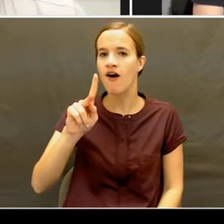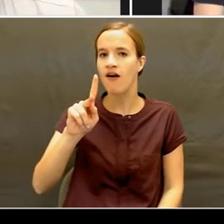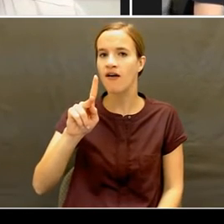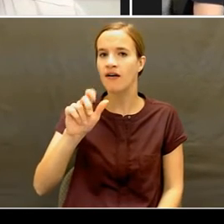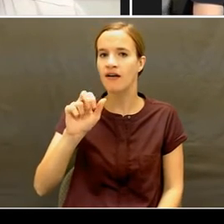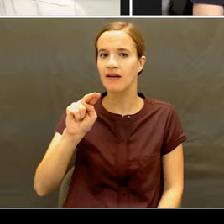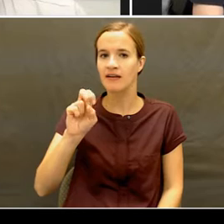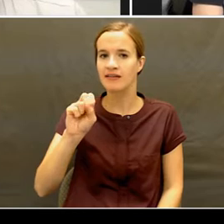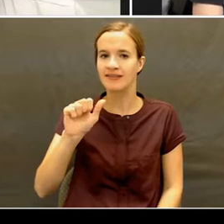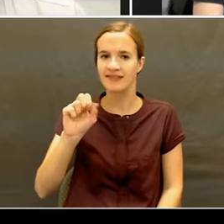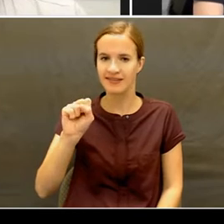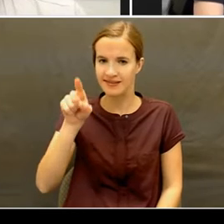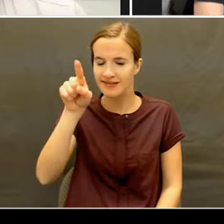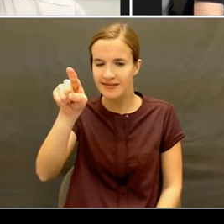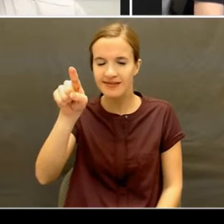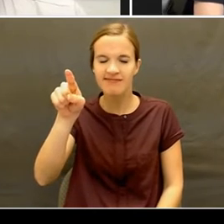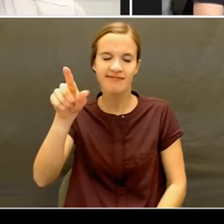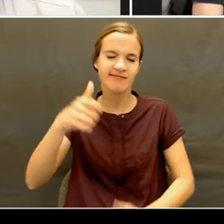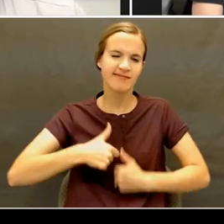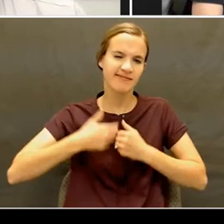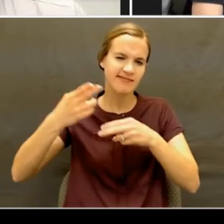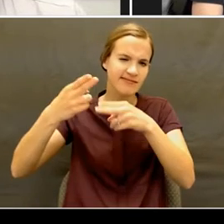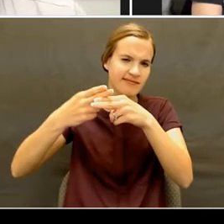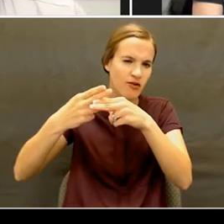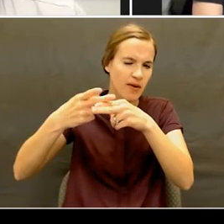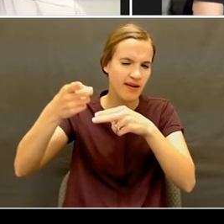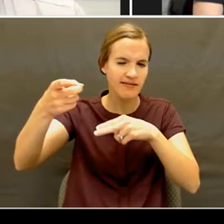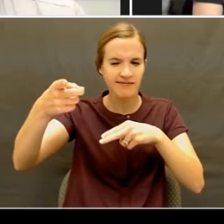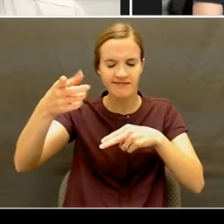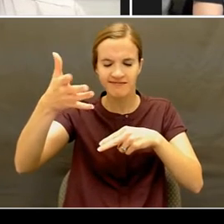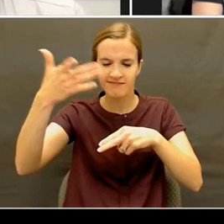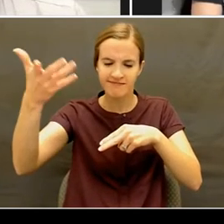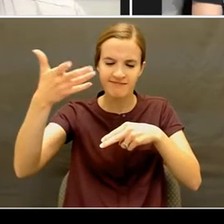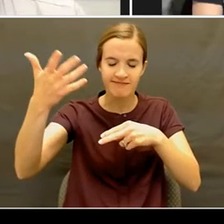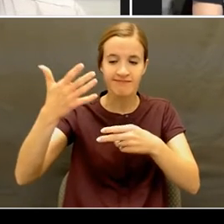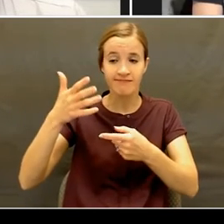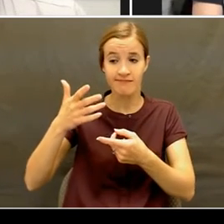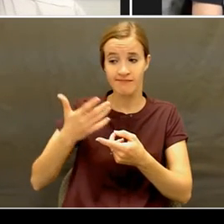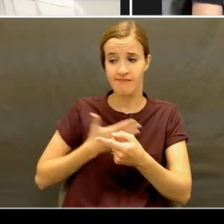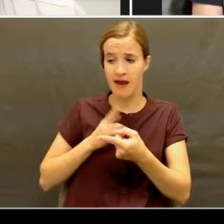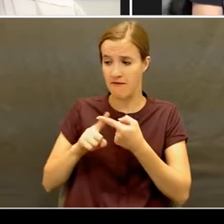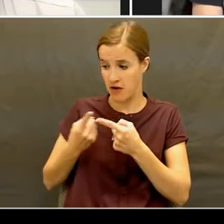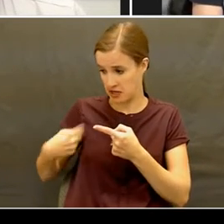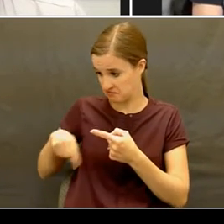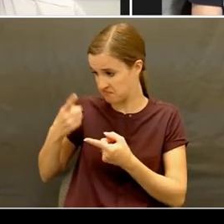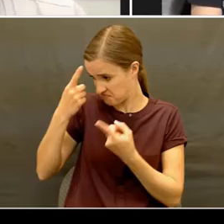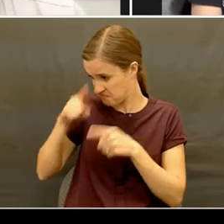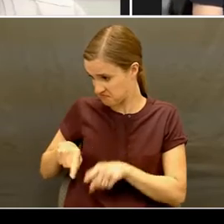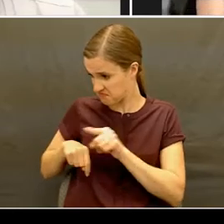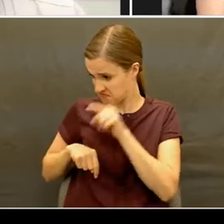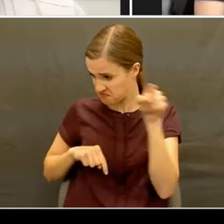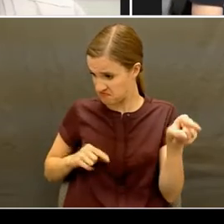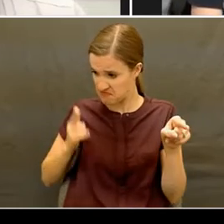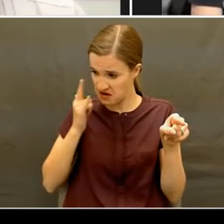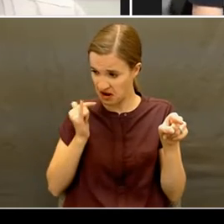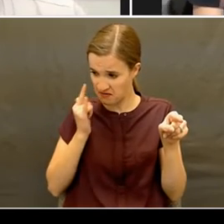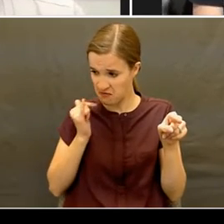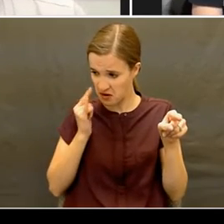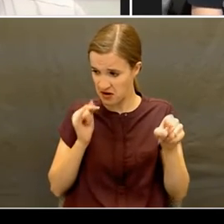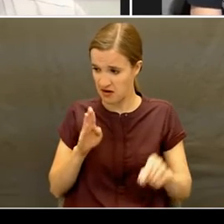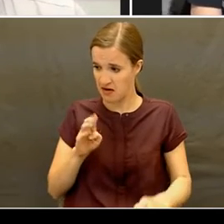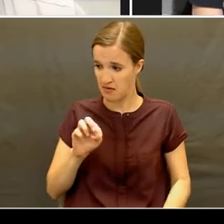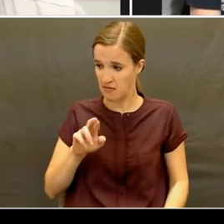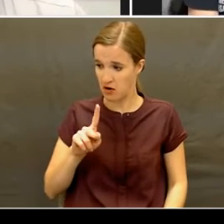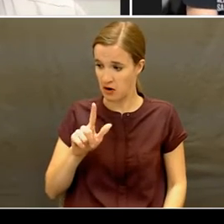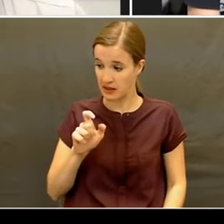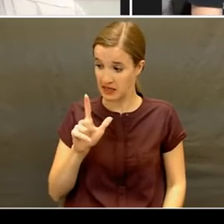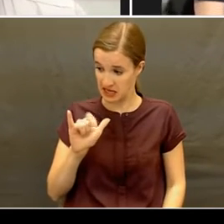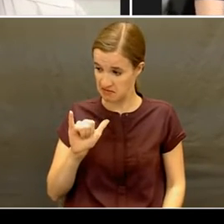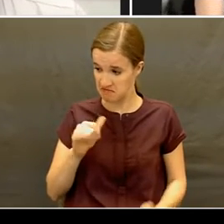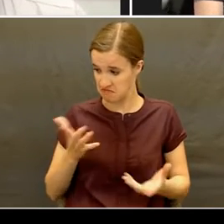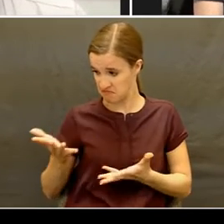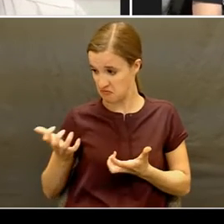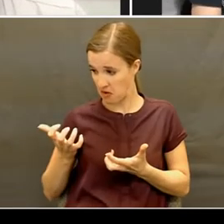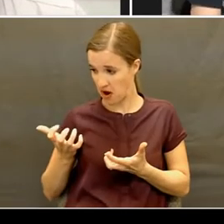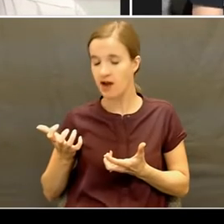lived there for a while, and had some friends. And we decided to go to Berkeley, or to, to the Bay